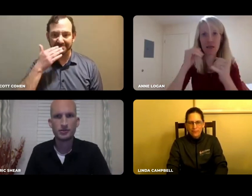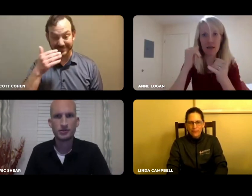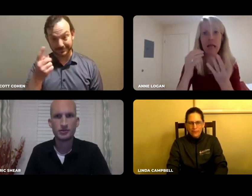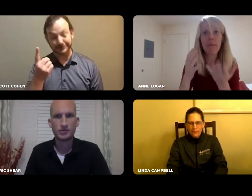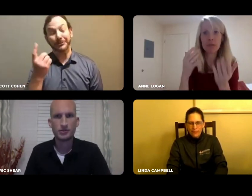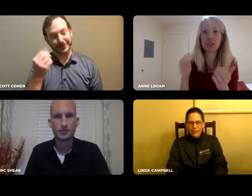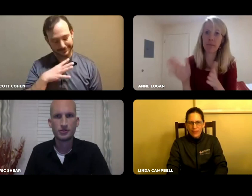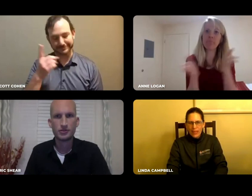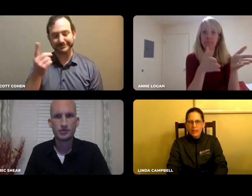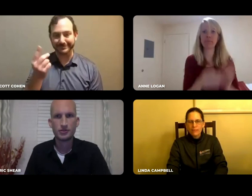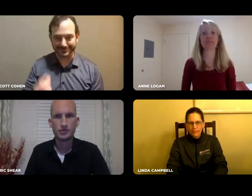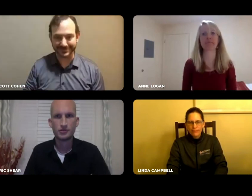That was my last one. We can move on.